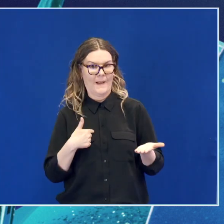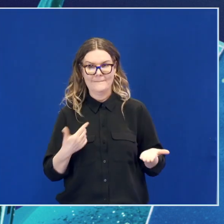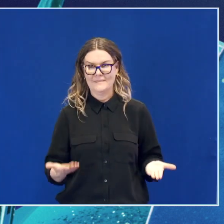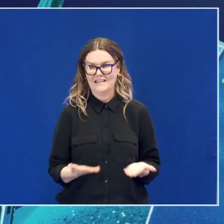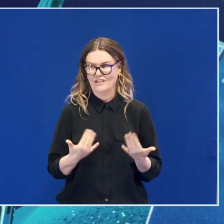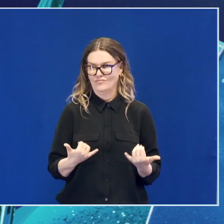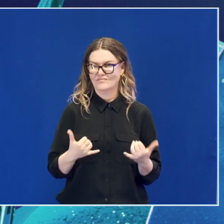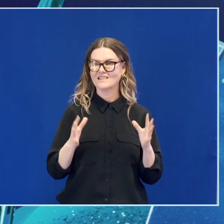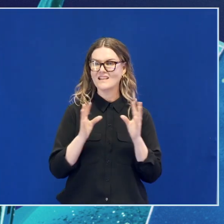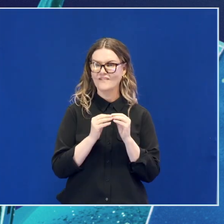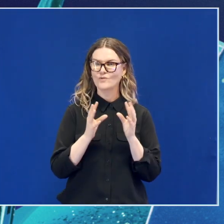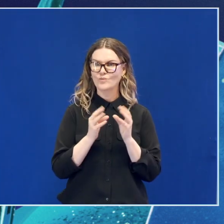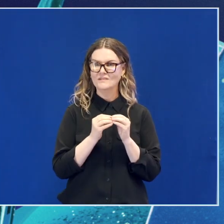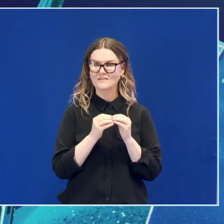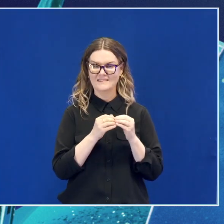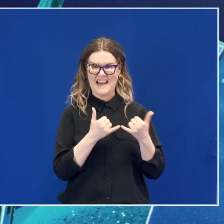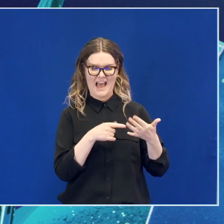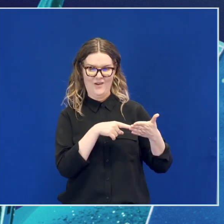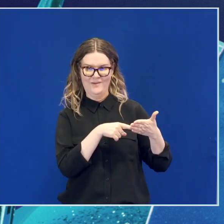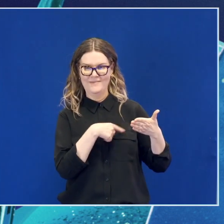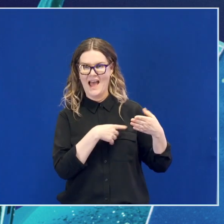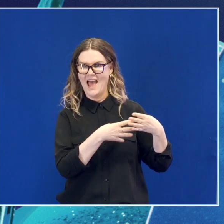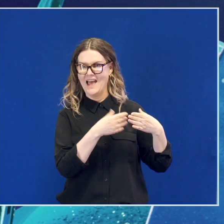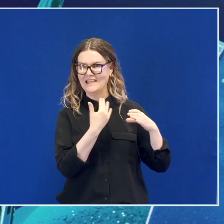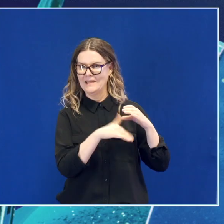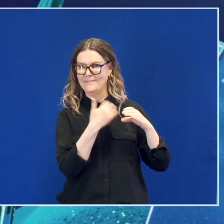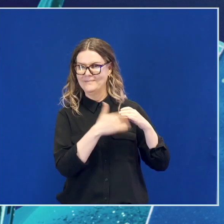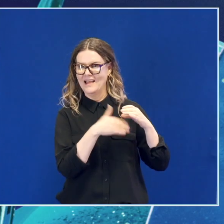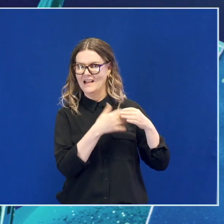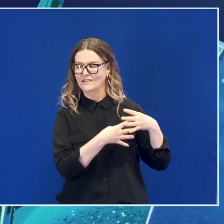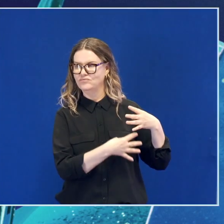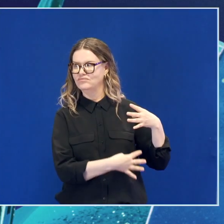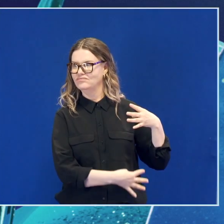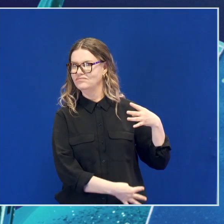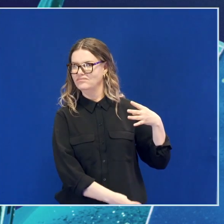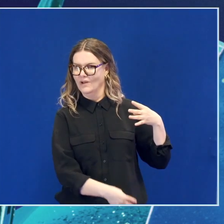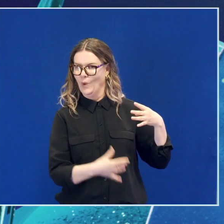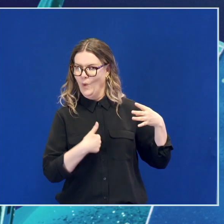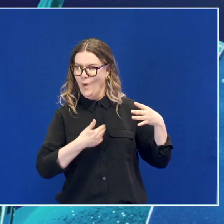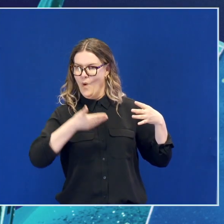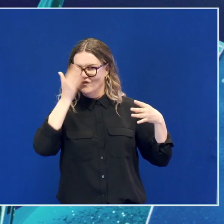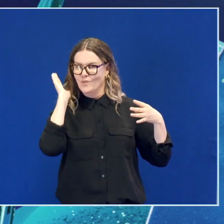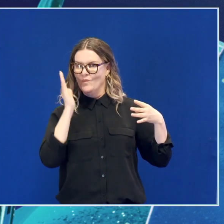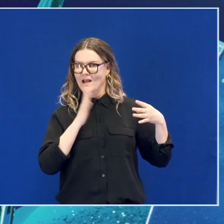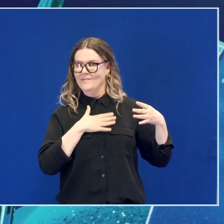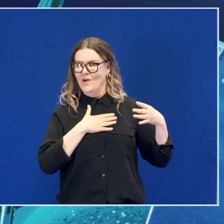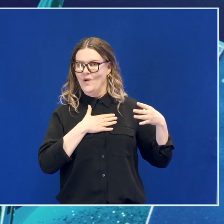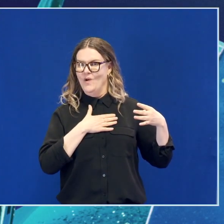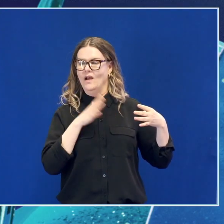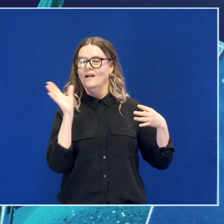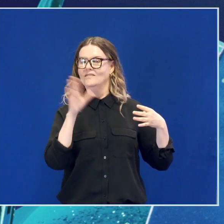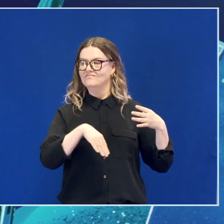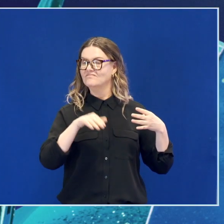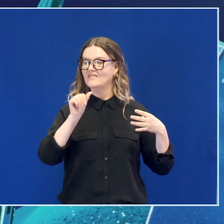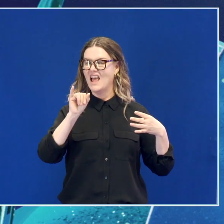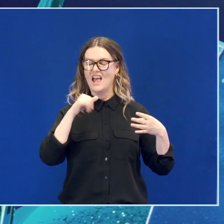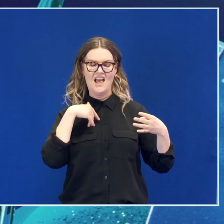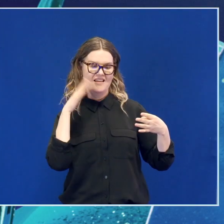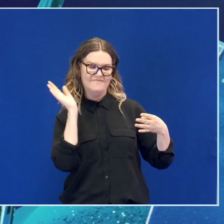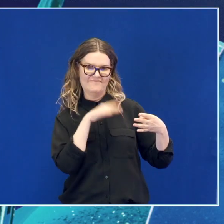like that are piling up. So I'm going to need something to run through and give me a summary of what I need to address right now